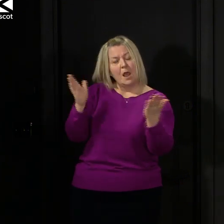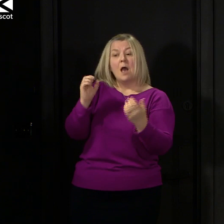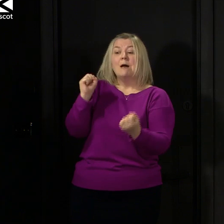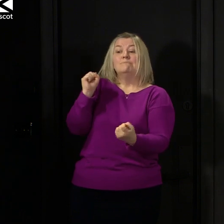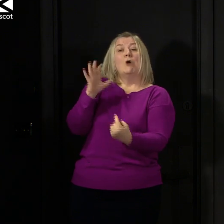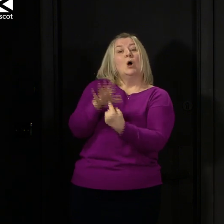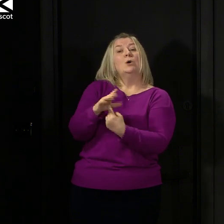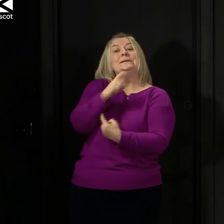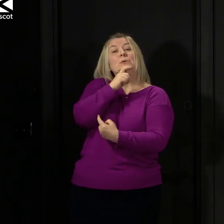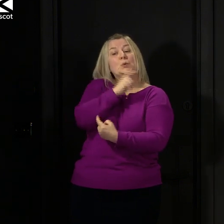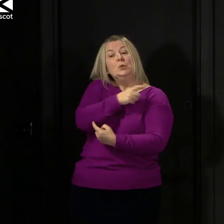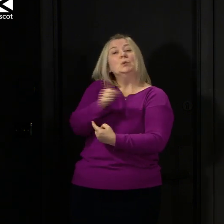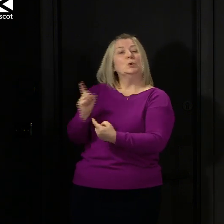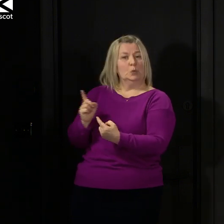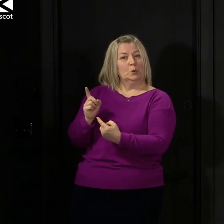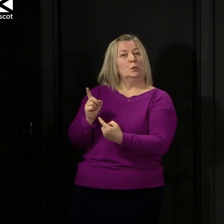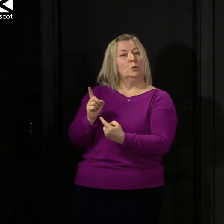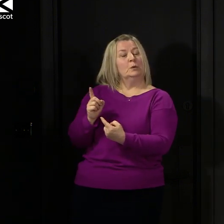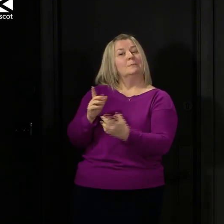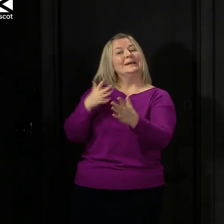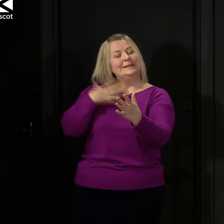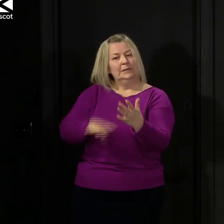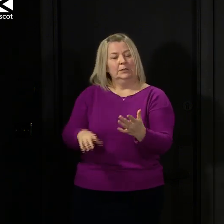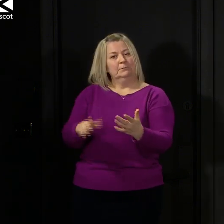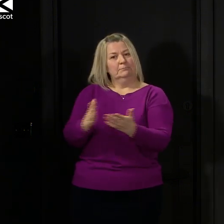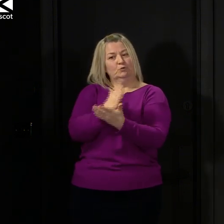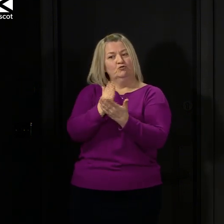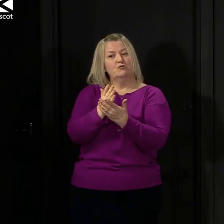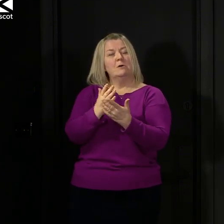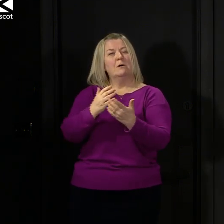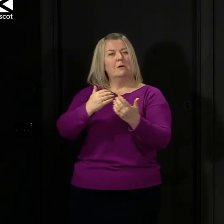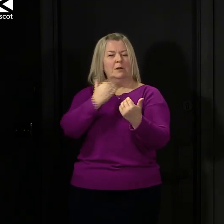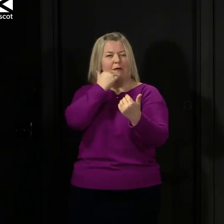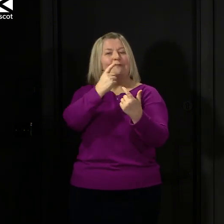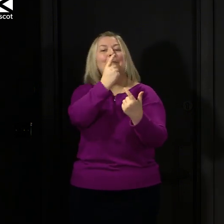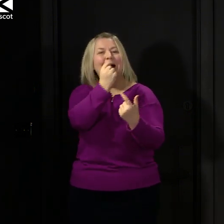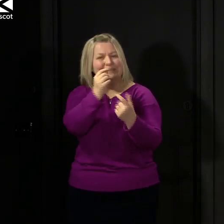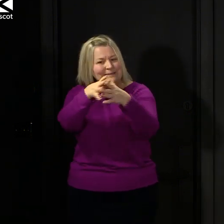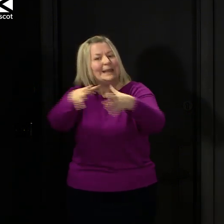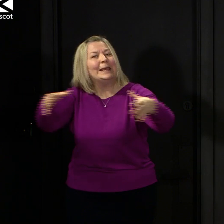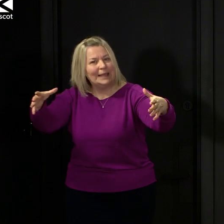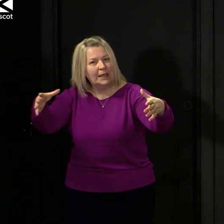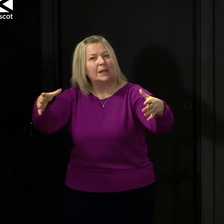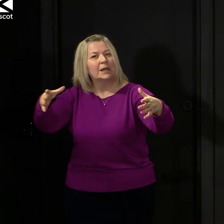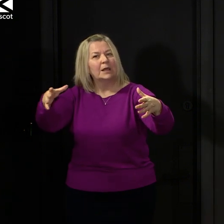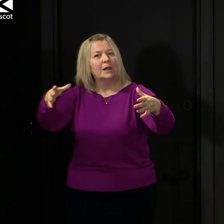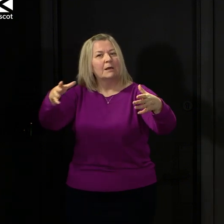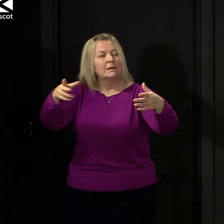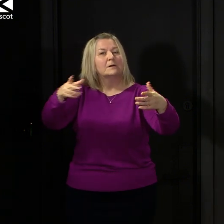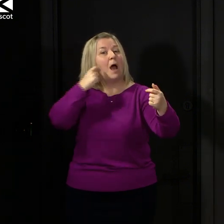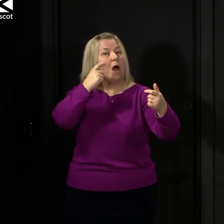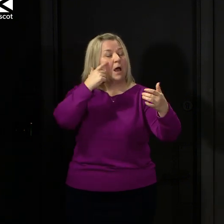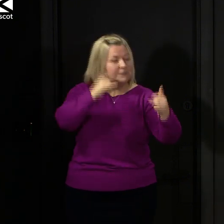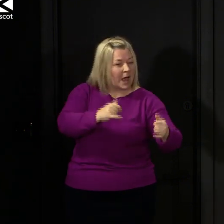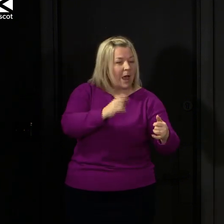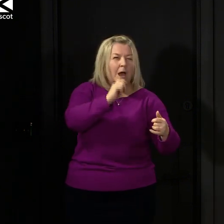up the capacity of testing in order that we can test more workers. There has been a focus